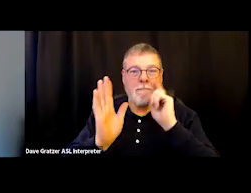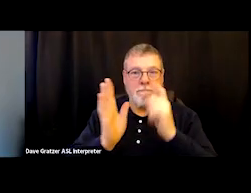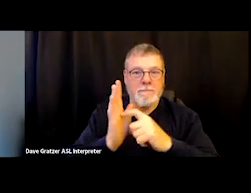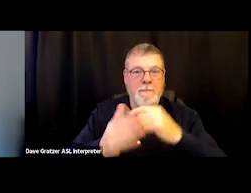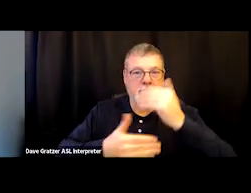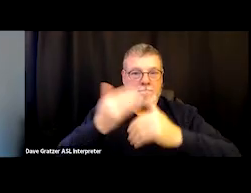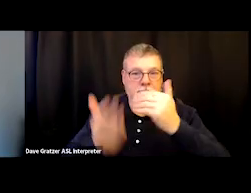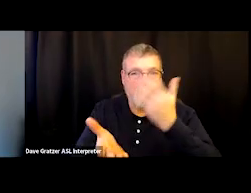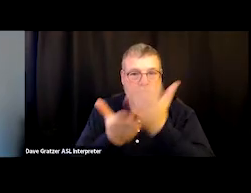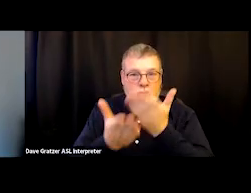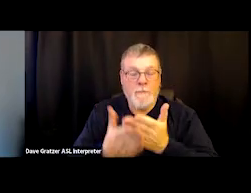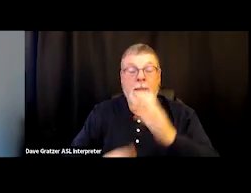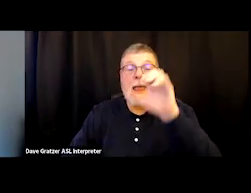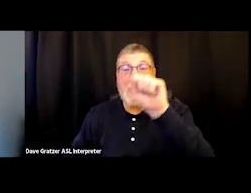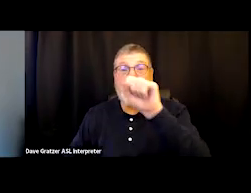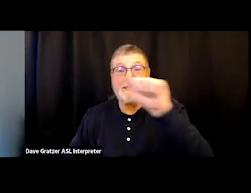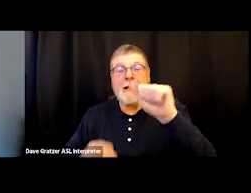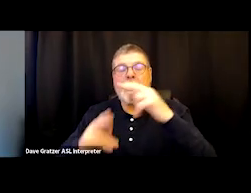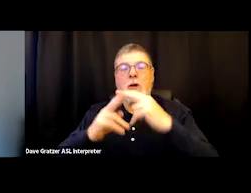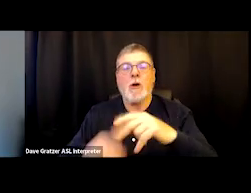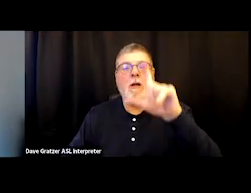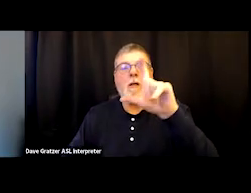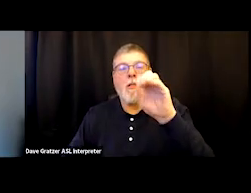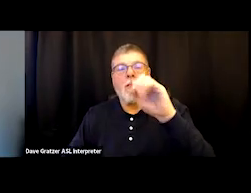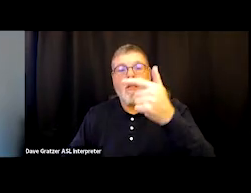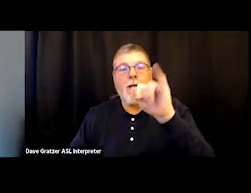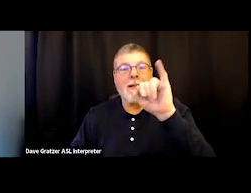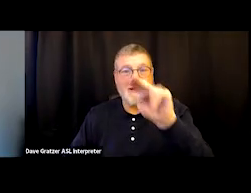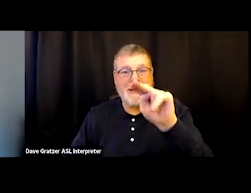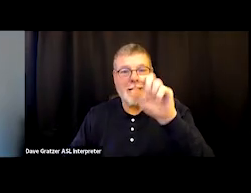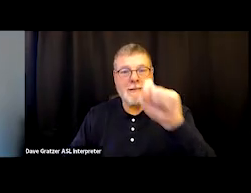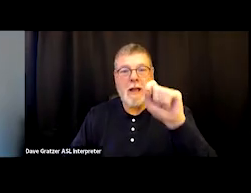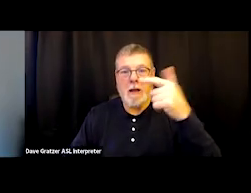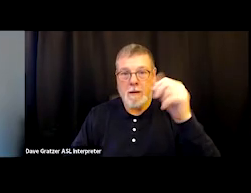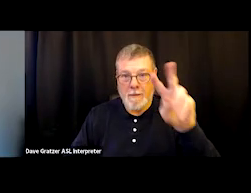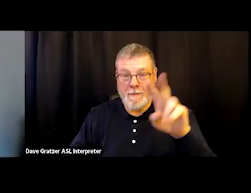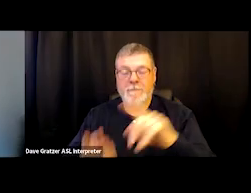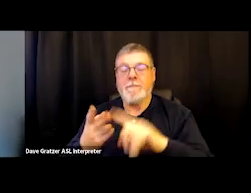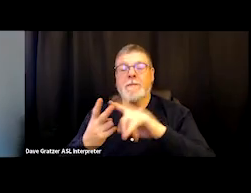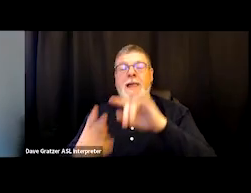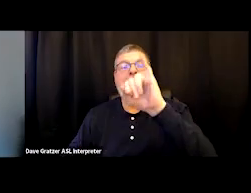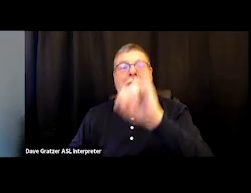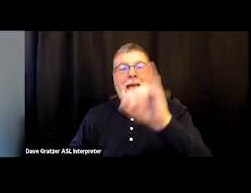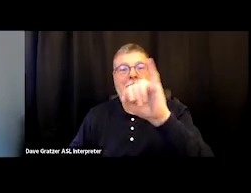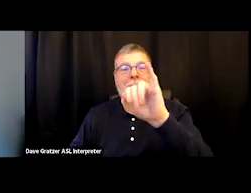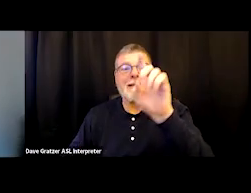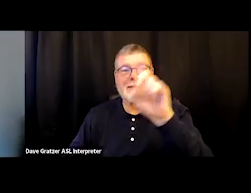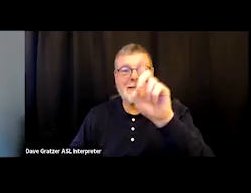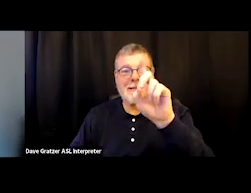Social Security uses login.gov or ID.me. Those are the two options for kind of identity verification.